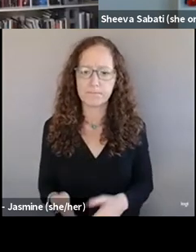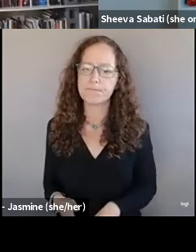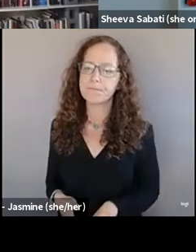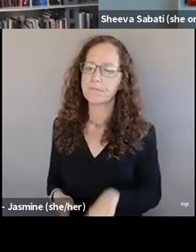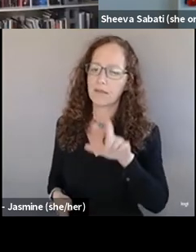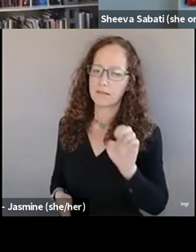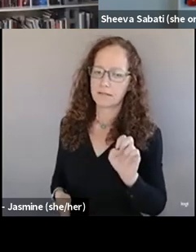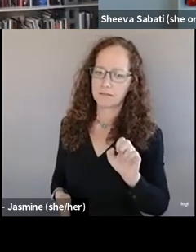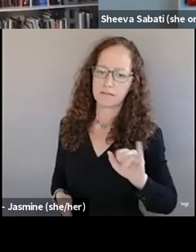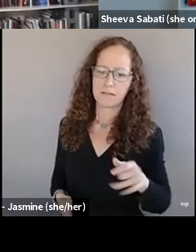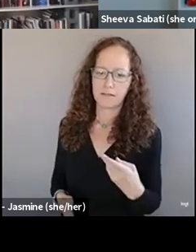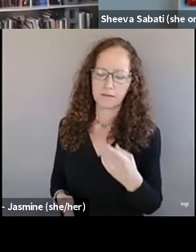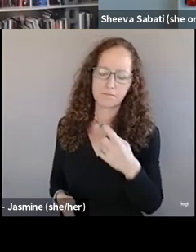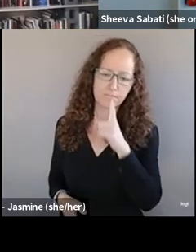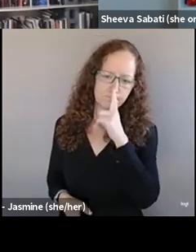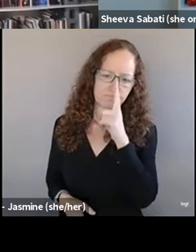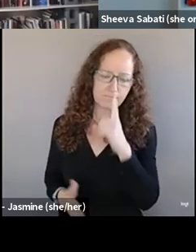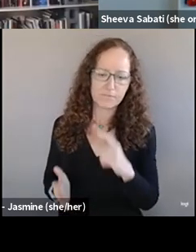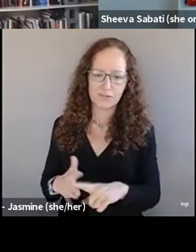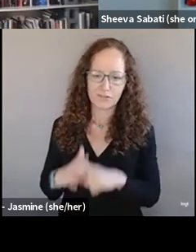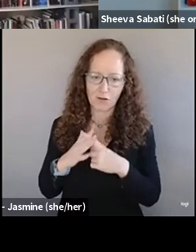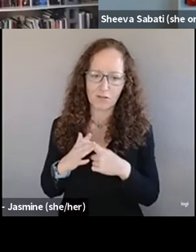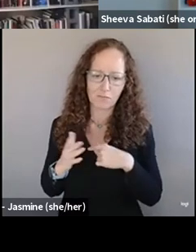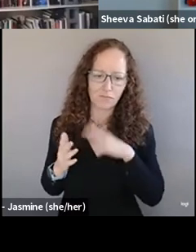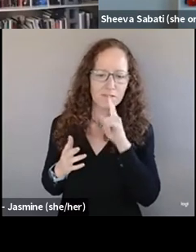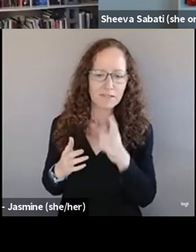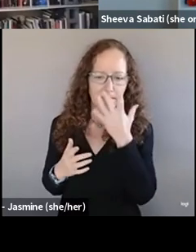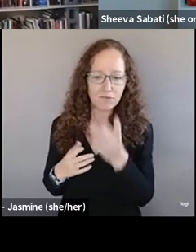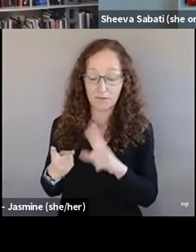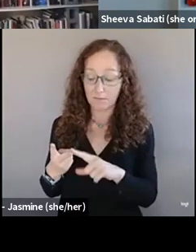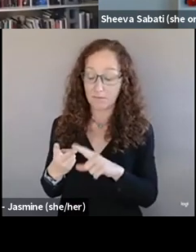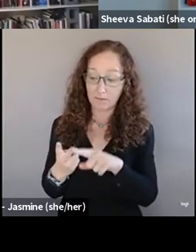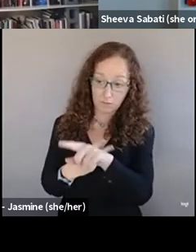interested in via you as well, what you have to say about that